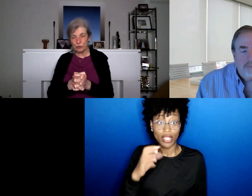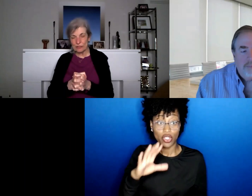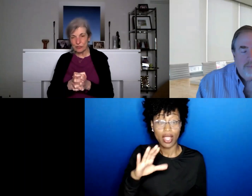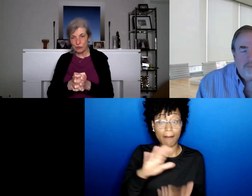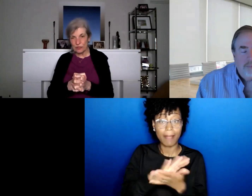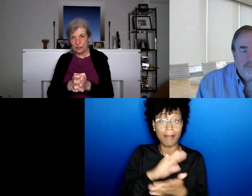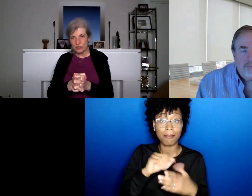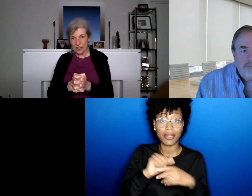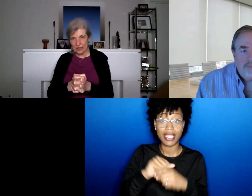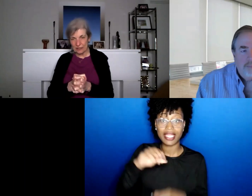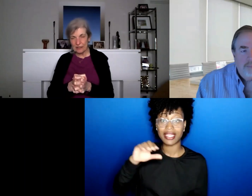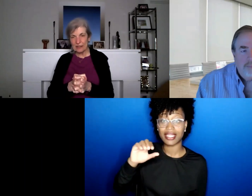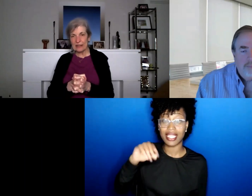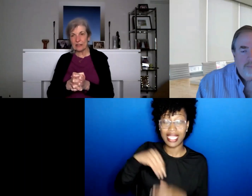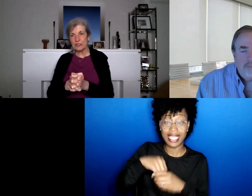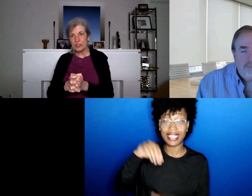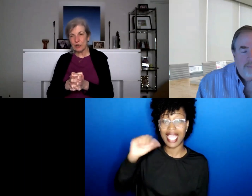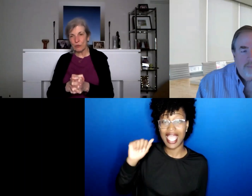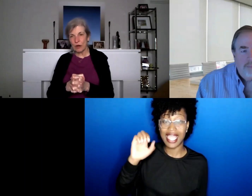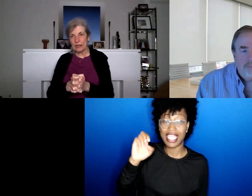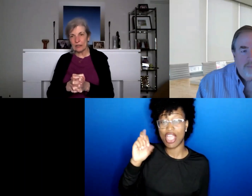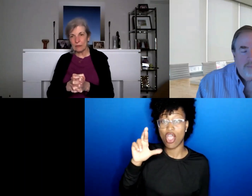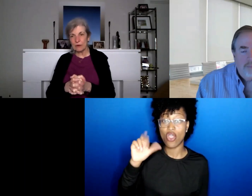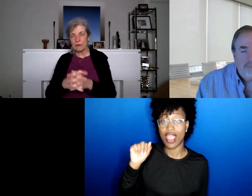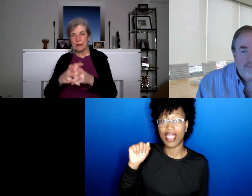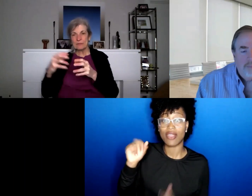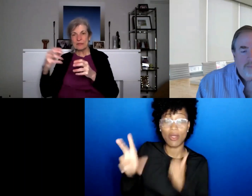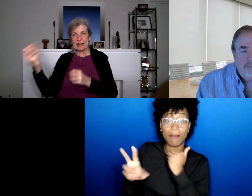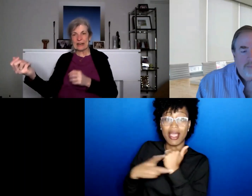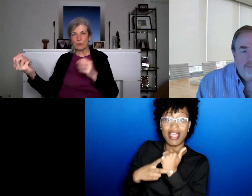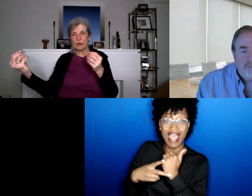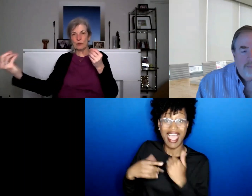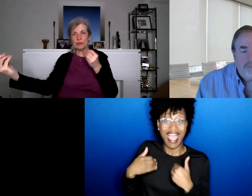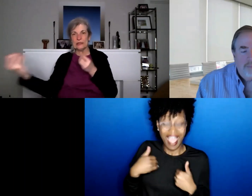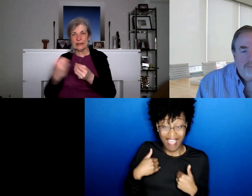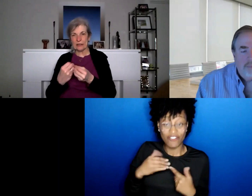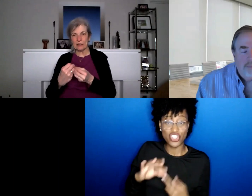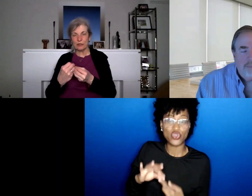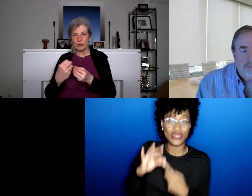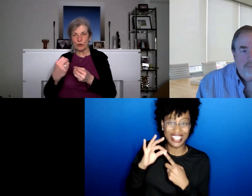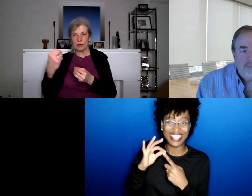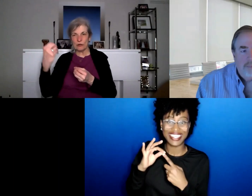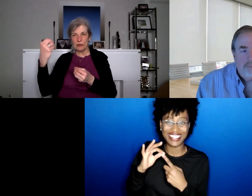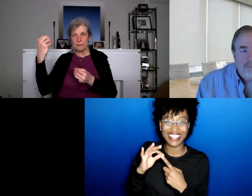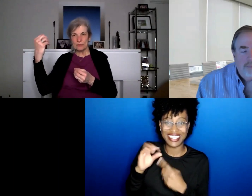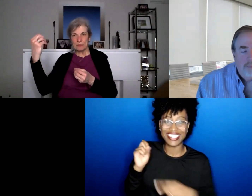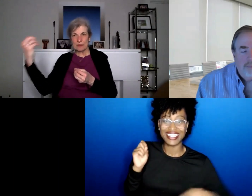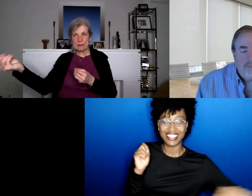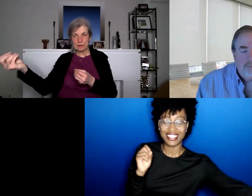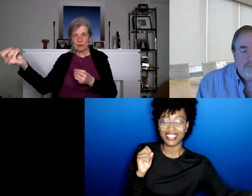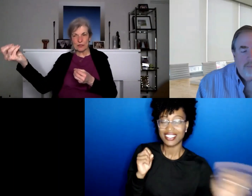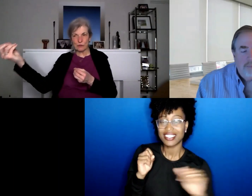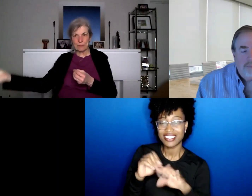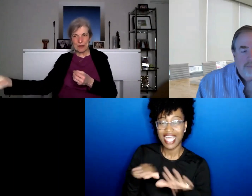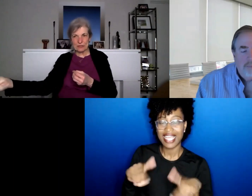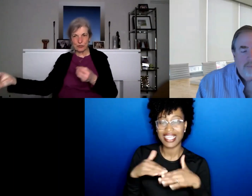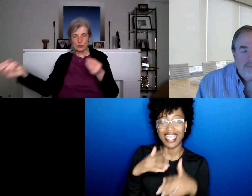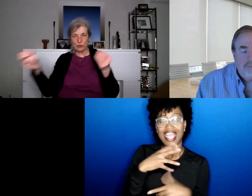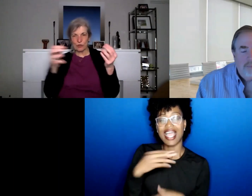a unique link and we will 06:28:34 link the paper in the repository